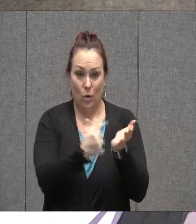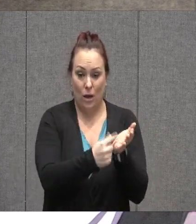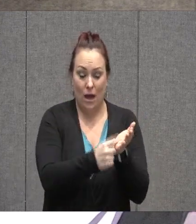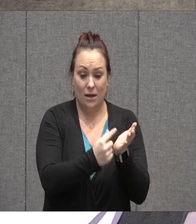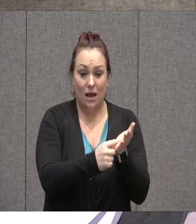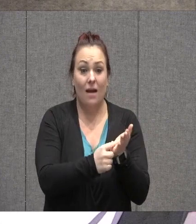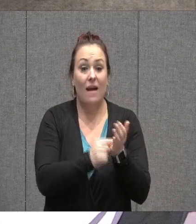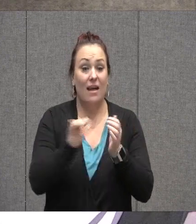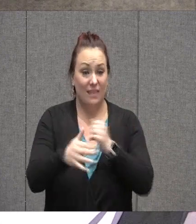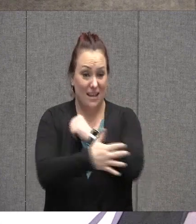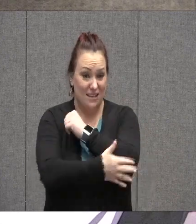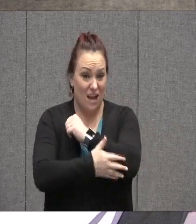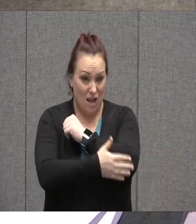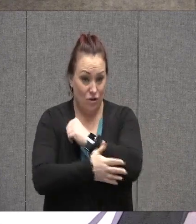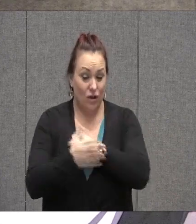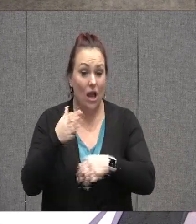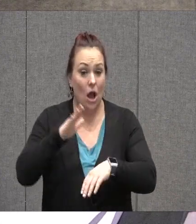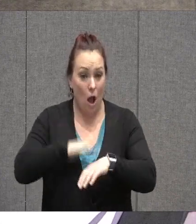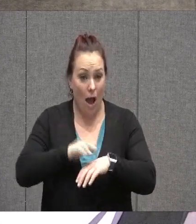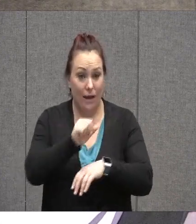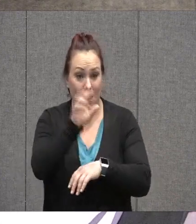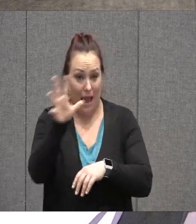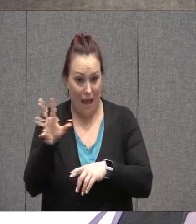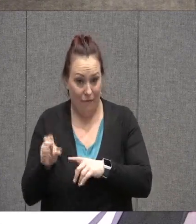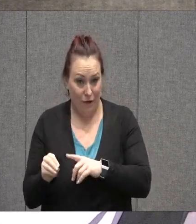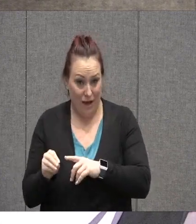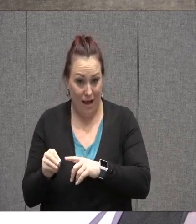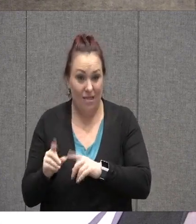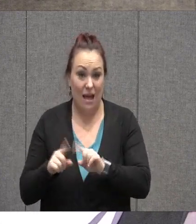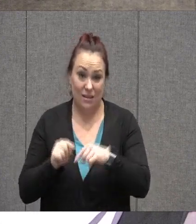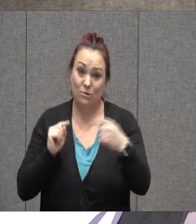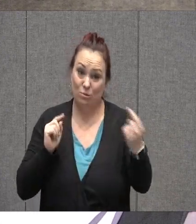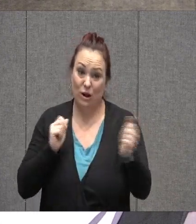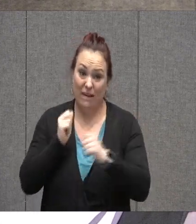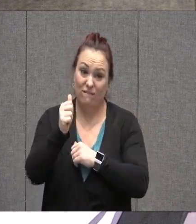That's pretty far away, isn't it? Wow! What do you notice about this bill?